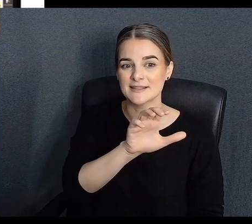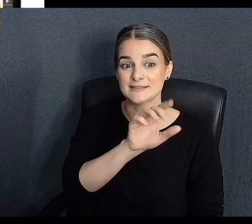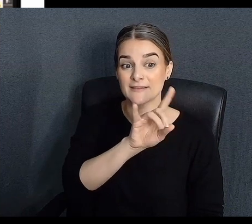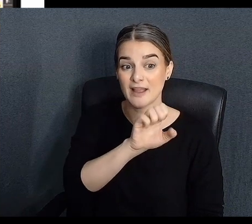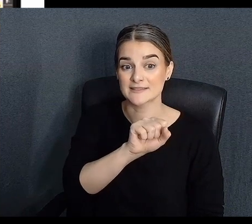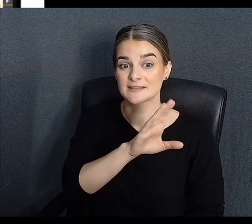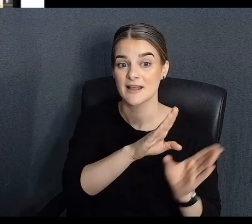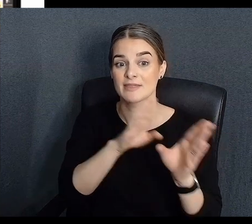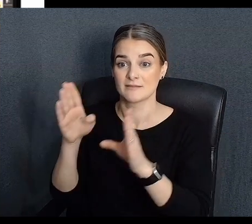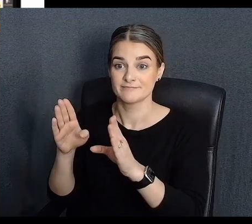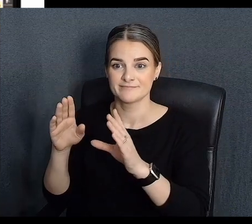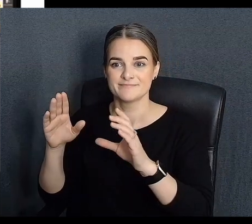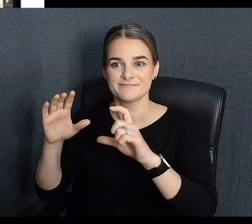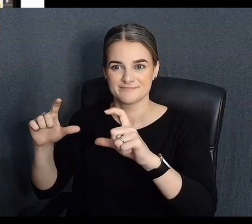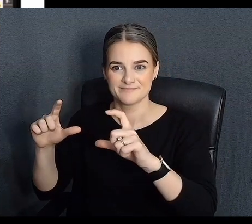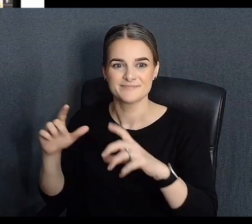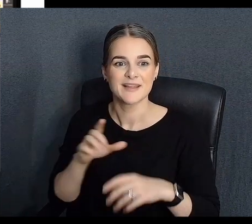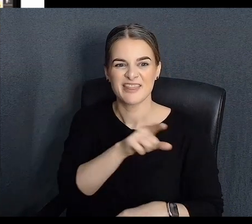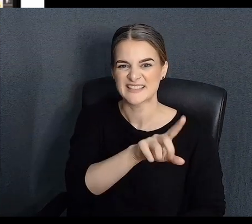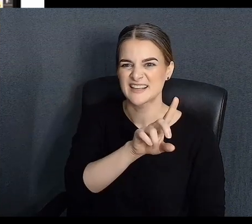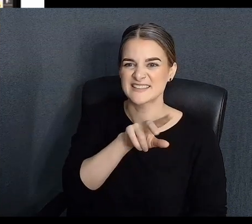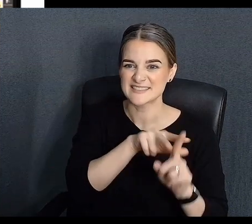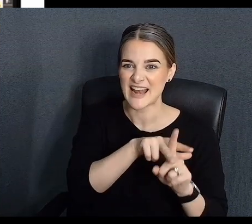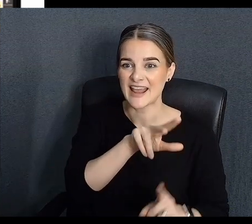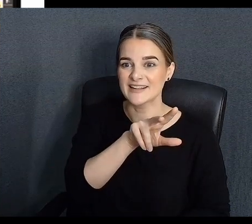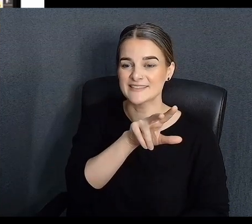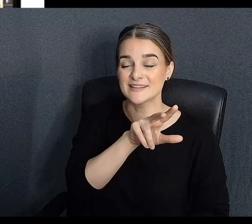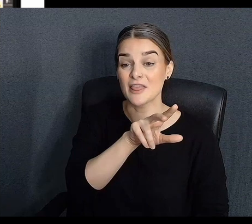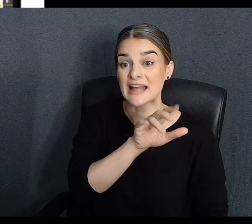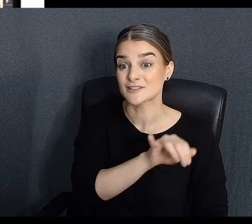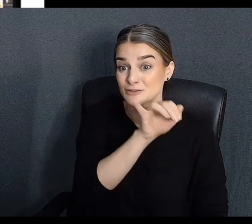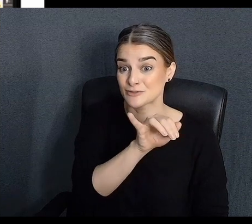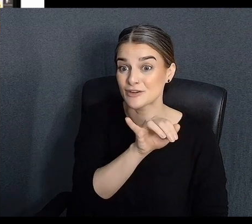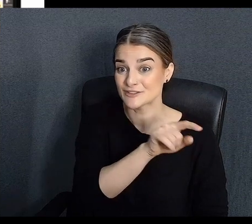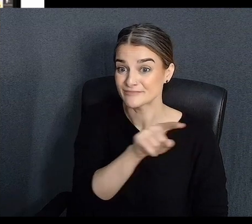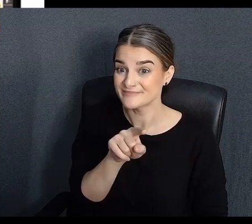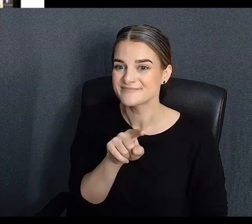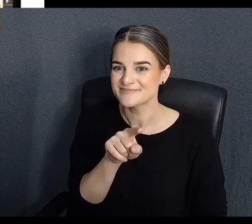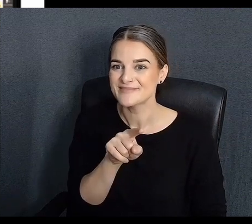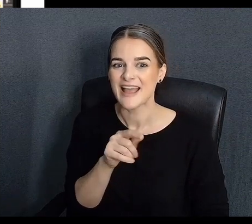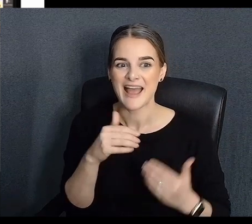We can have our dedicated systems. And technically, somebody could pay for them outright, out